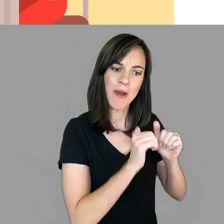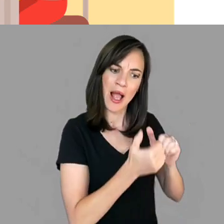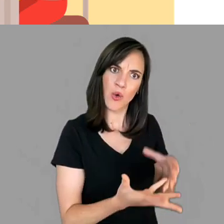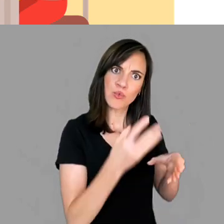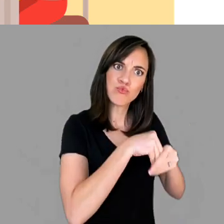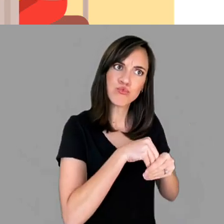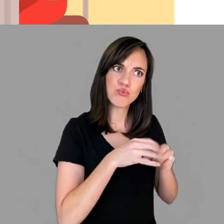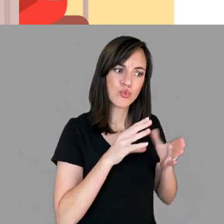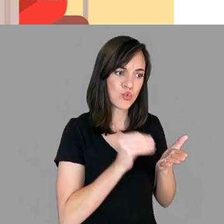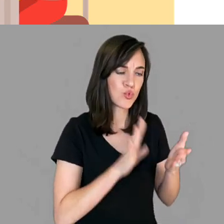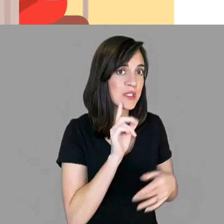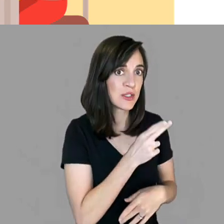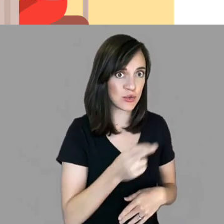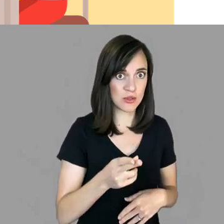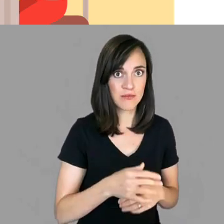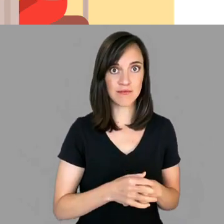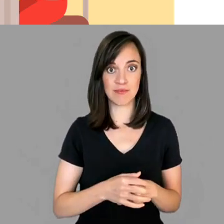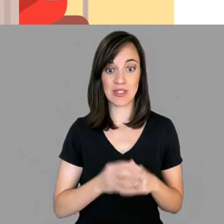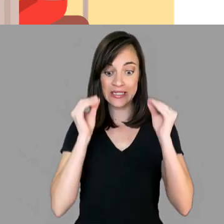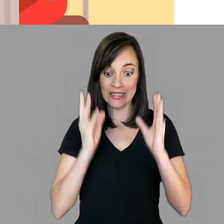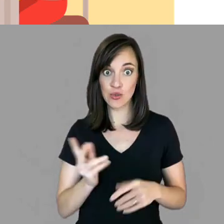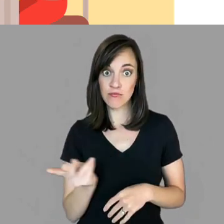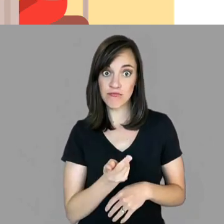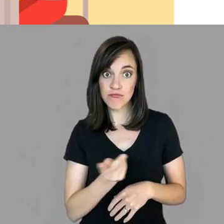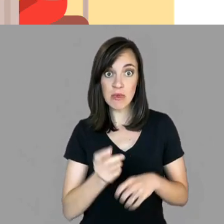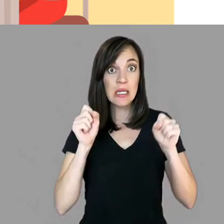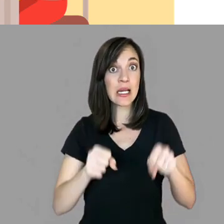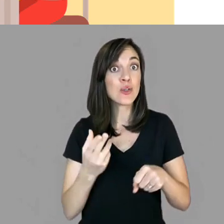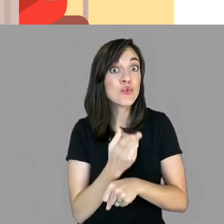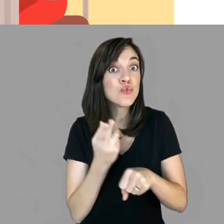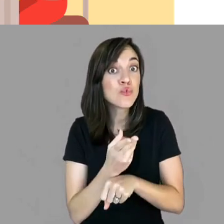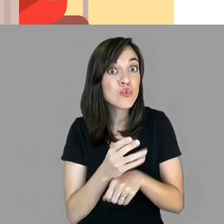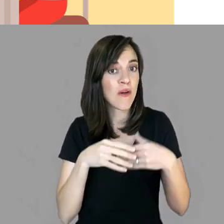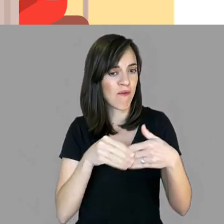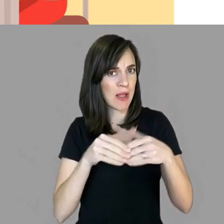include the students who are DHH. They can also use flexible grouping strategies and